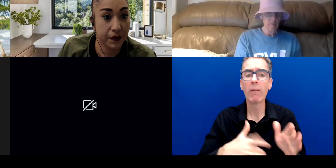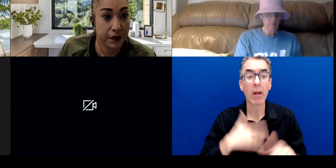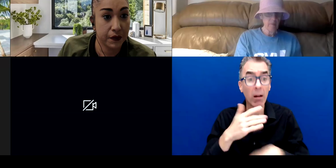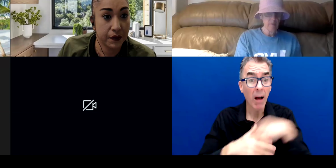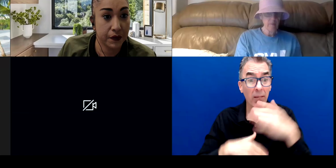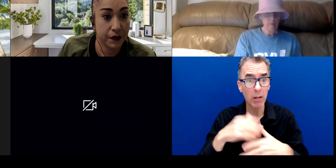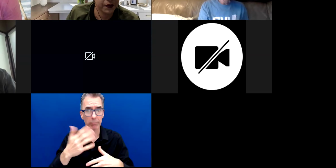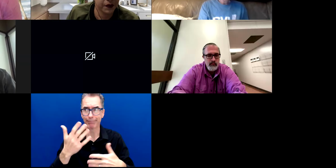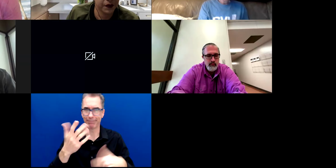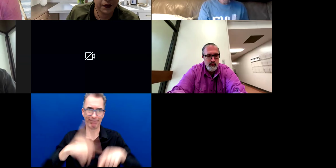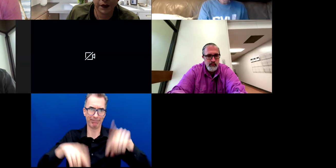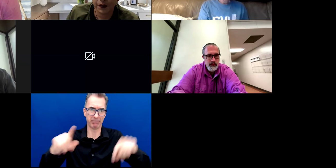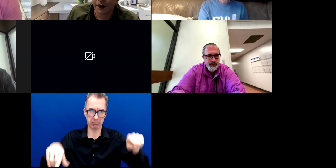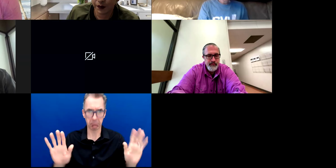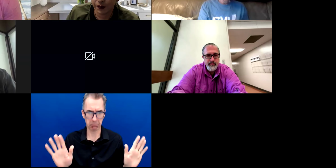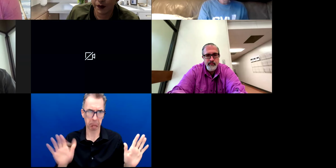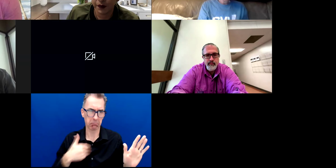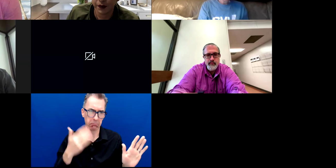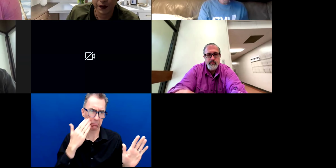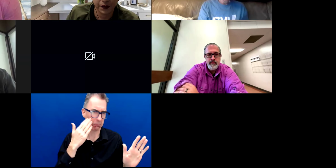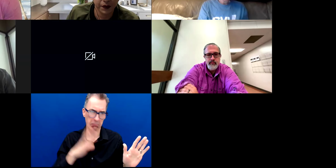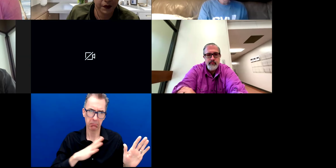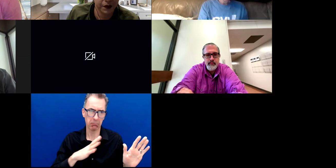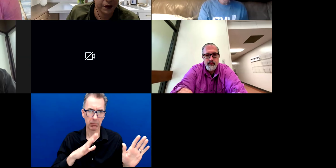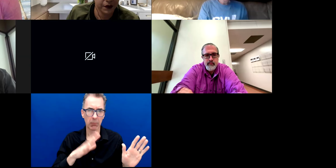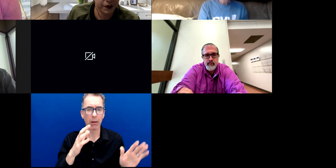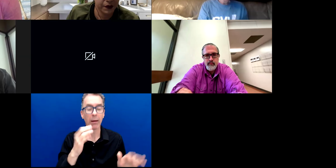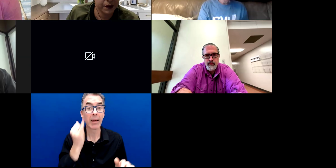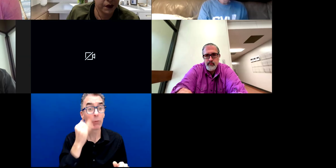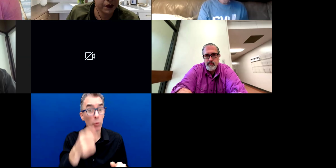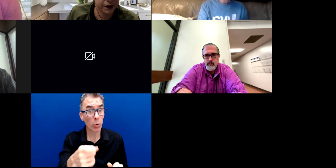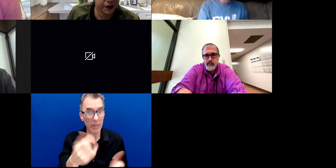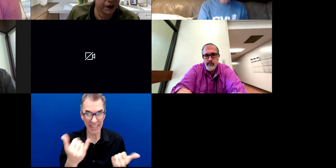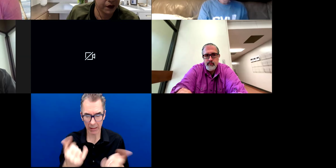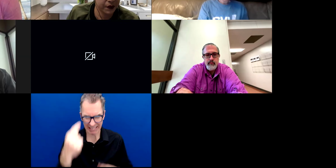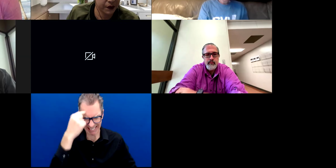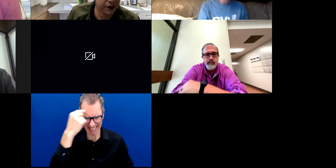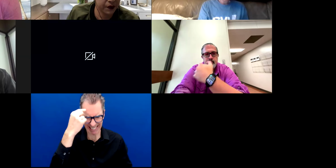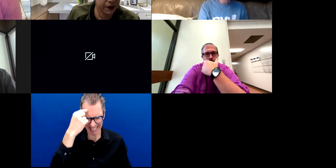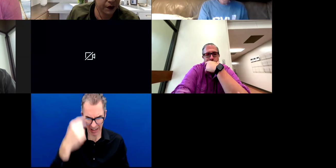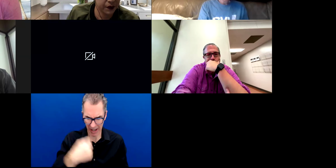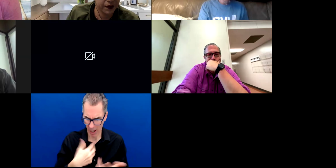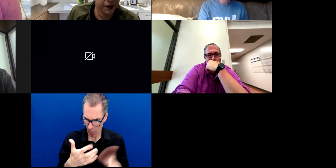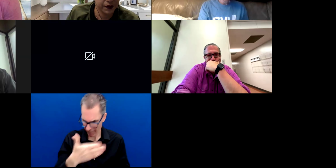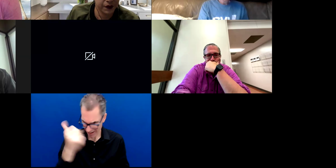Feel free to put it in the chat if there's any pressing question that you have that you don't want to leave today without an answer.